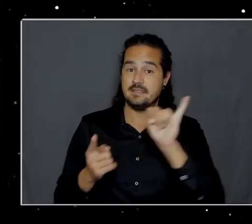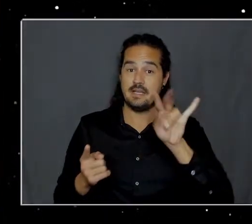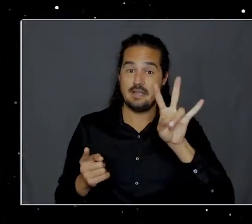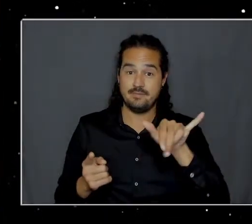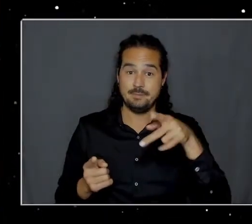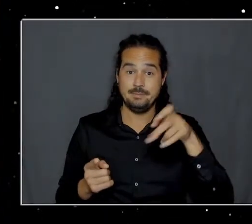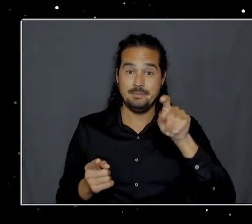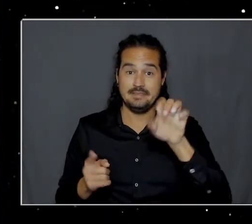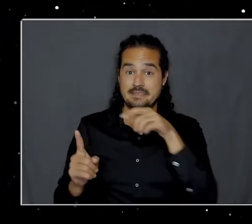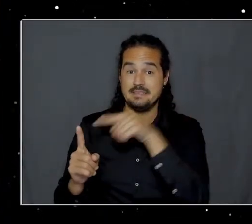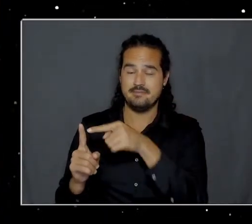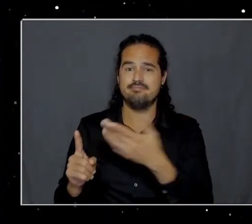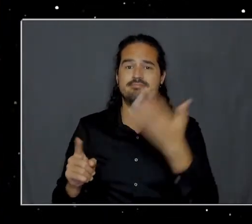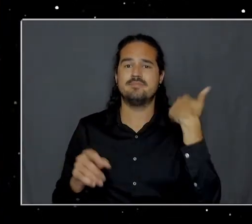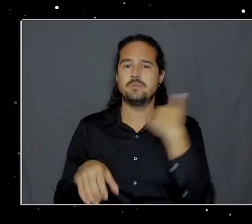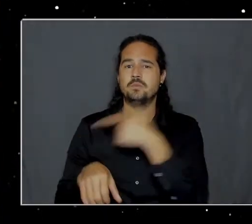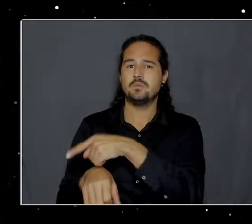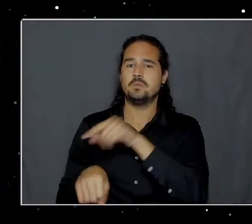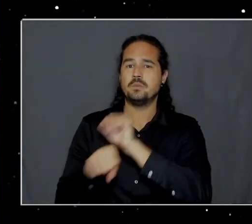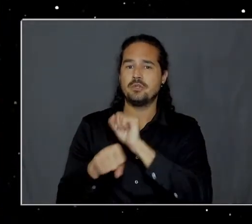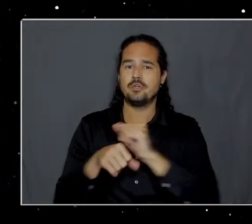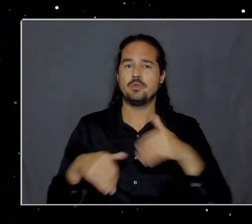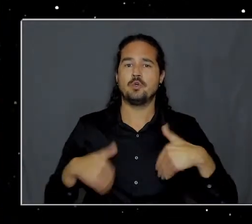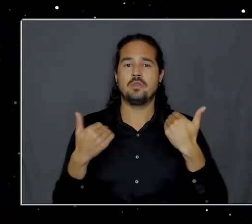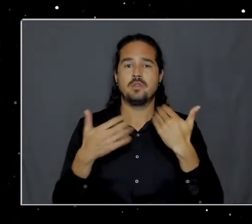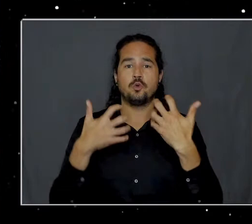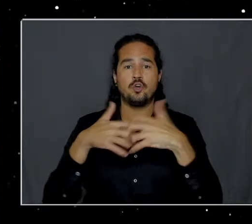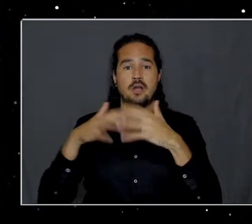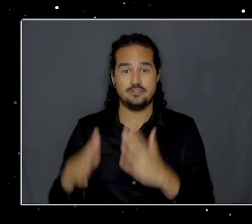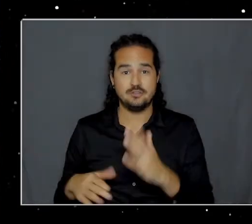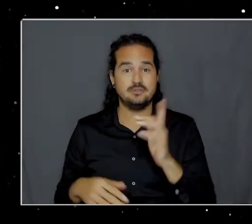ZARA STEVENS: I WAS INTRODUCED TO IVY PETE IN HER CAPACITY AS YOUTH ORGANIZER WITH THE PEACE AND JUSTICE